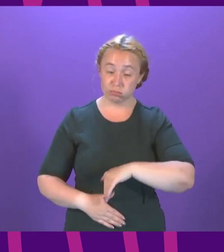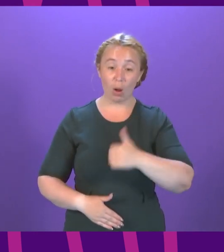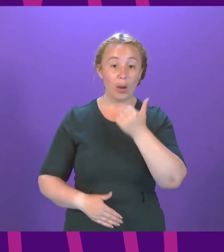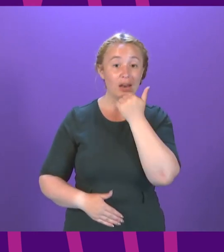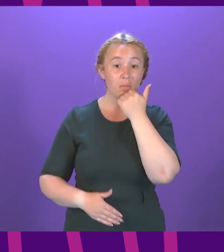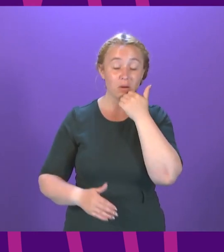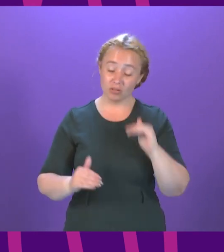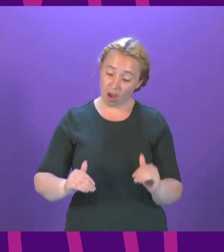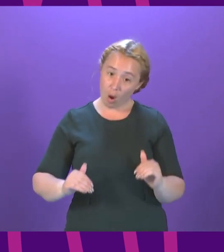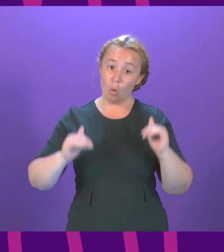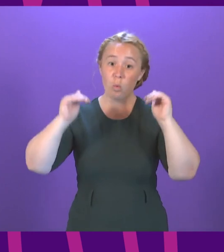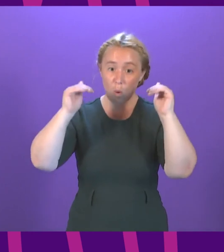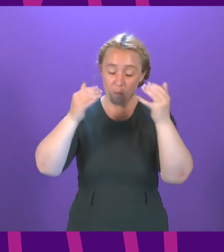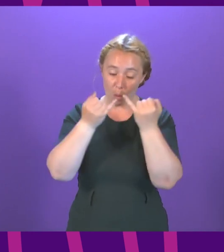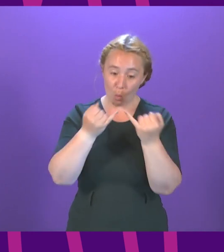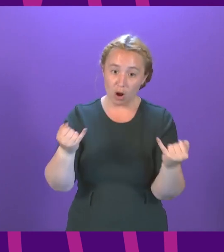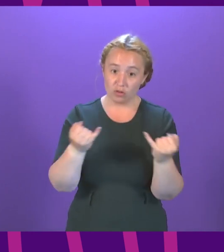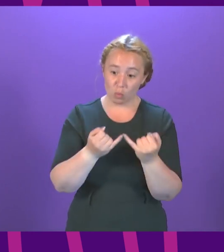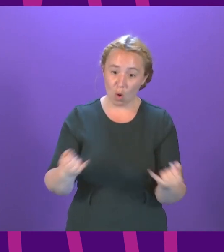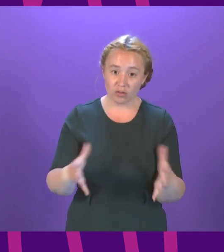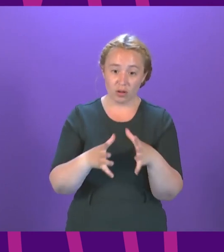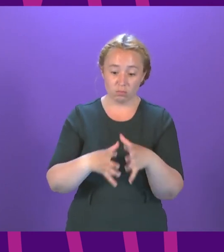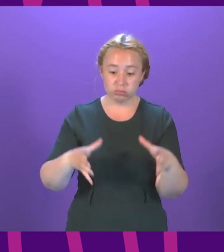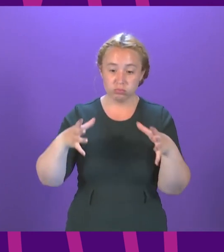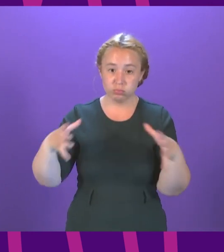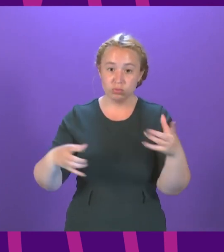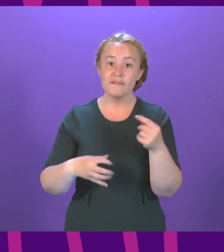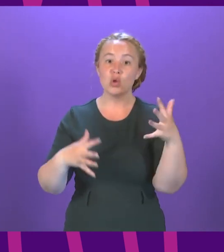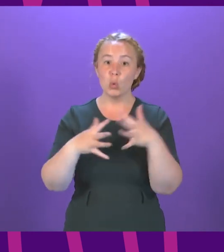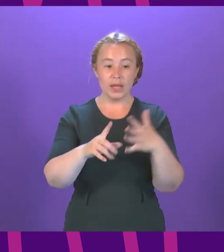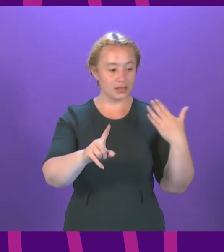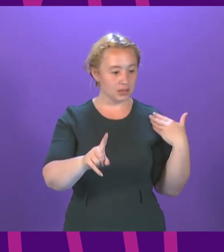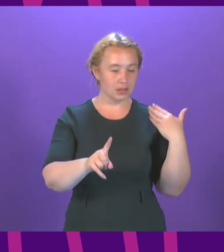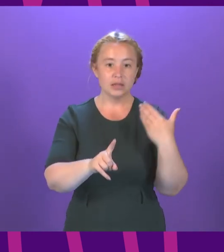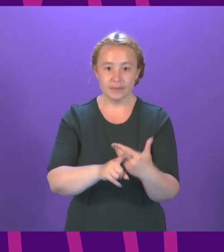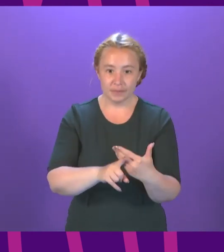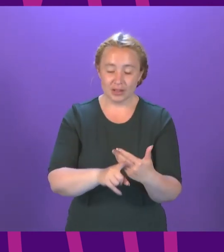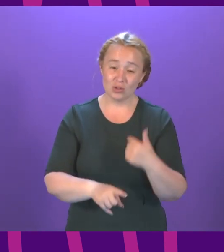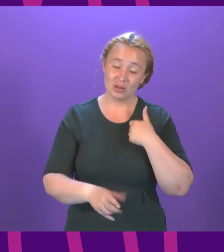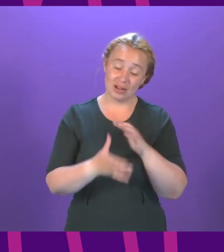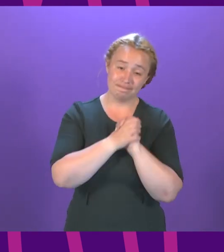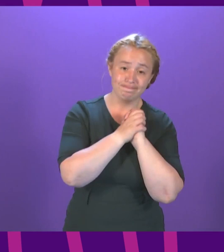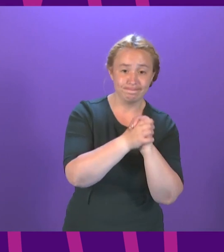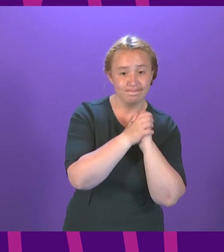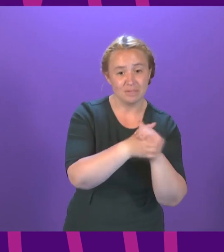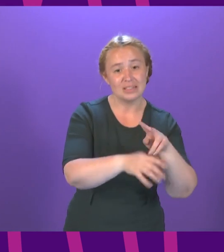as high and rising as they have been in recent weeks. Again, my gratitude to them is very real.